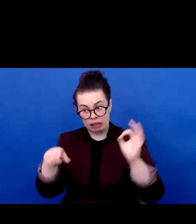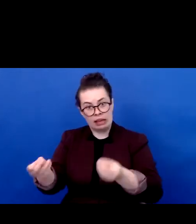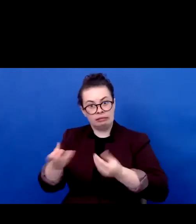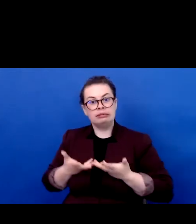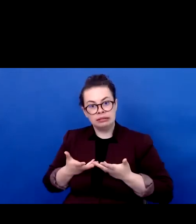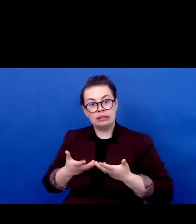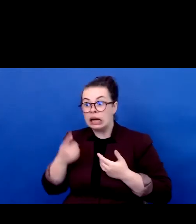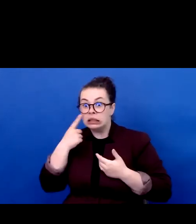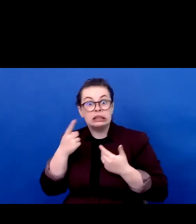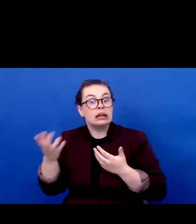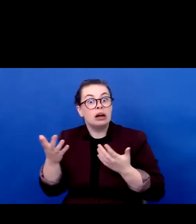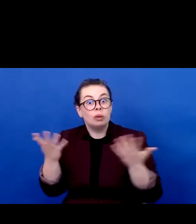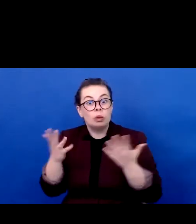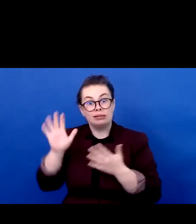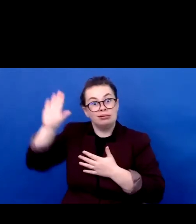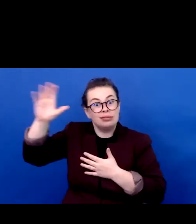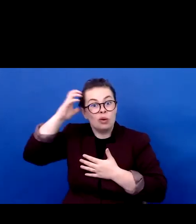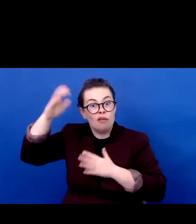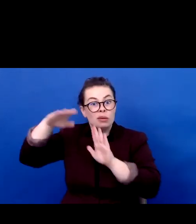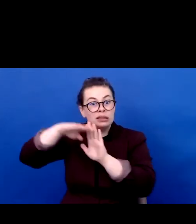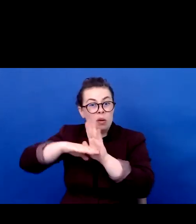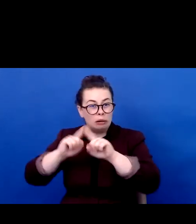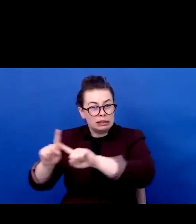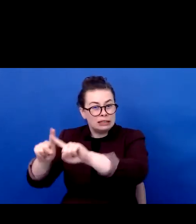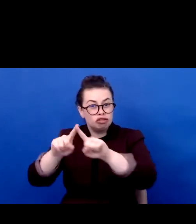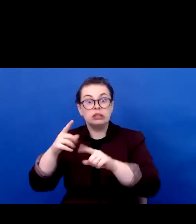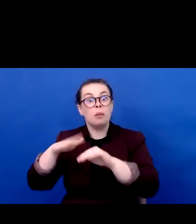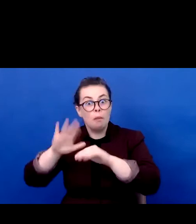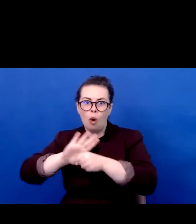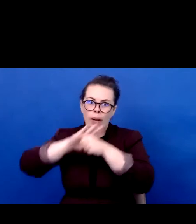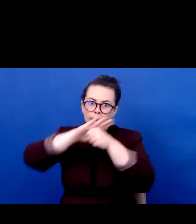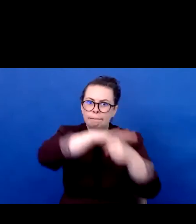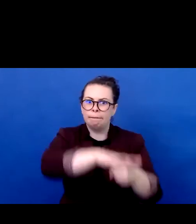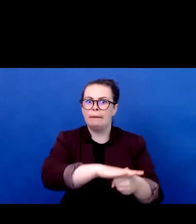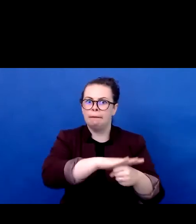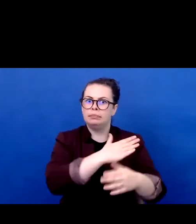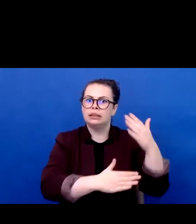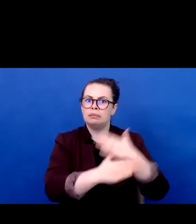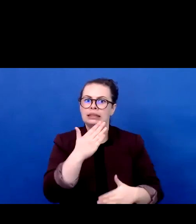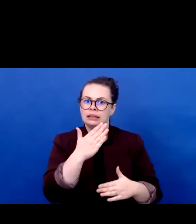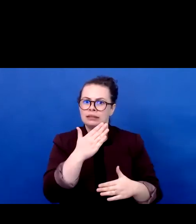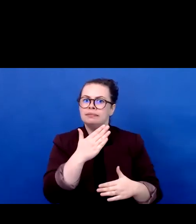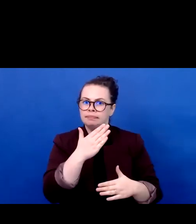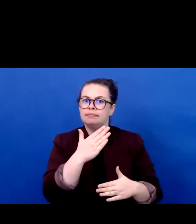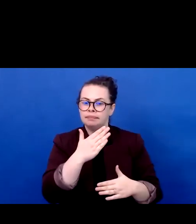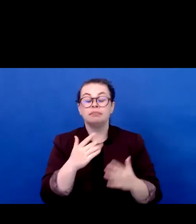mention here the triage the triage protocols that excluded people with intellectual disabilities